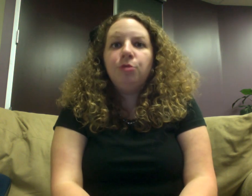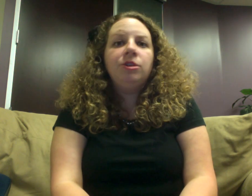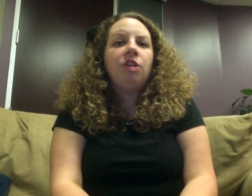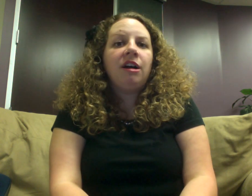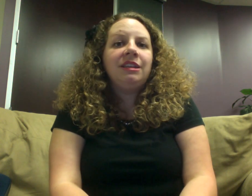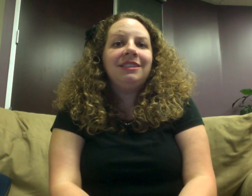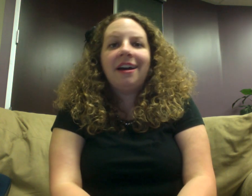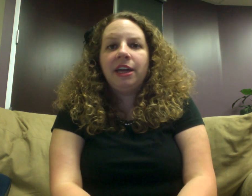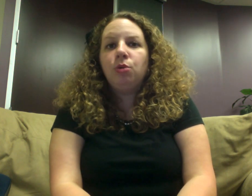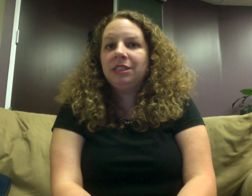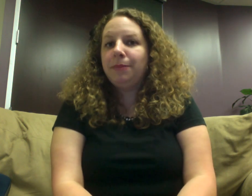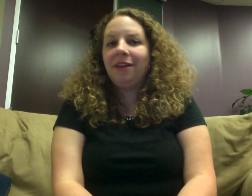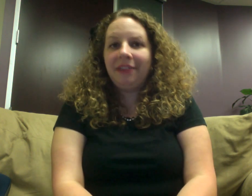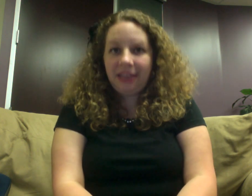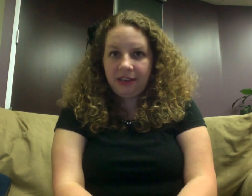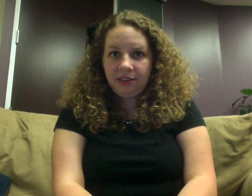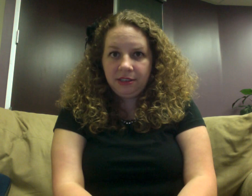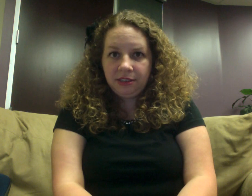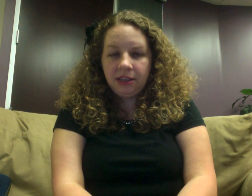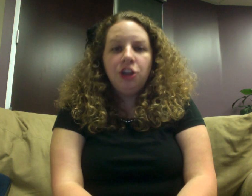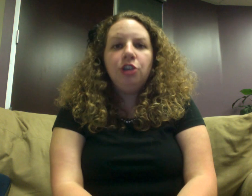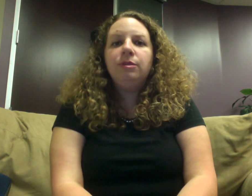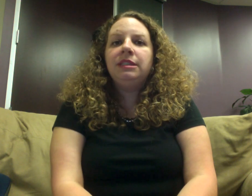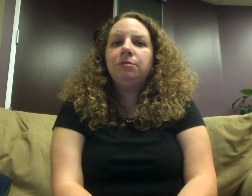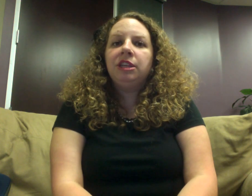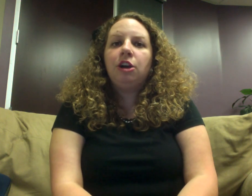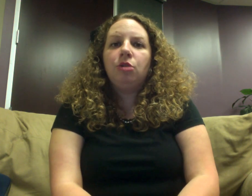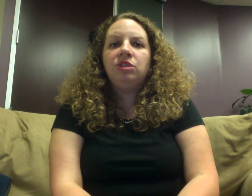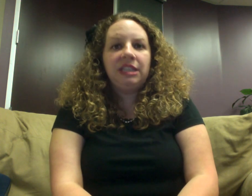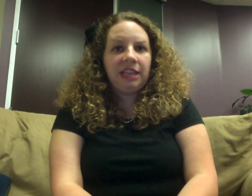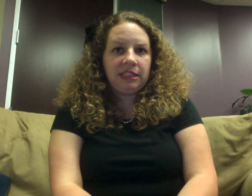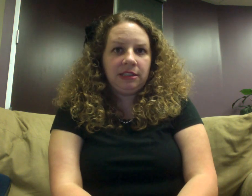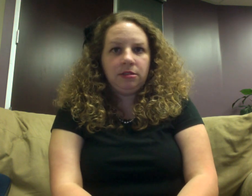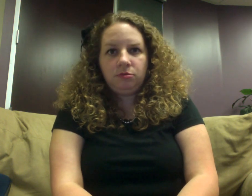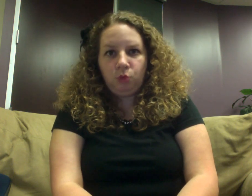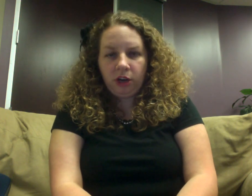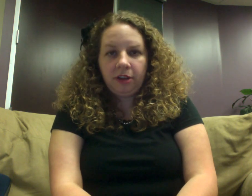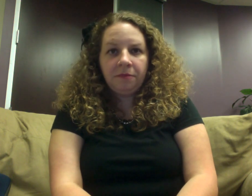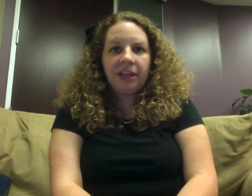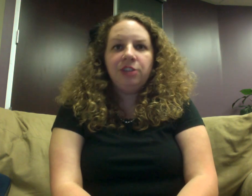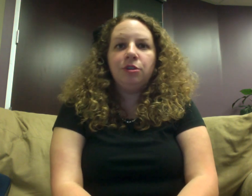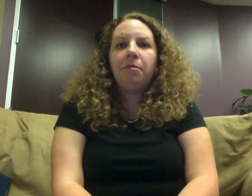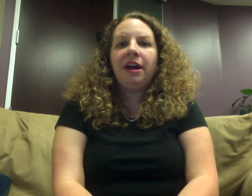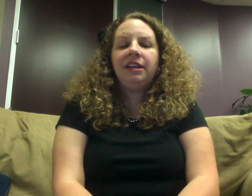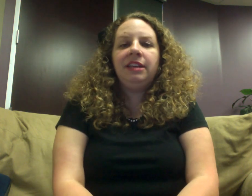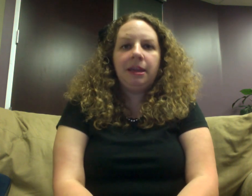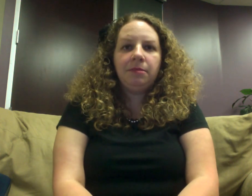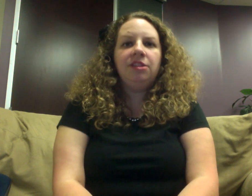would not sign or spell "is". You would simply go to the next word. Okay, so MY NAME and